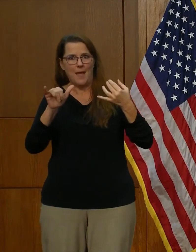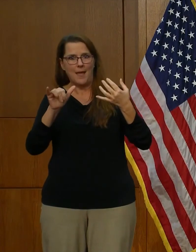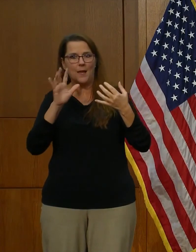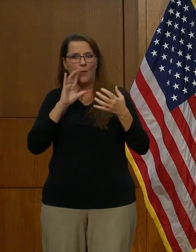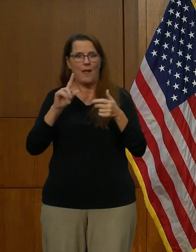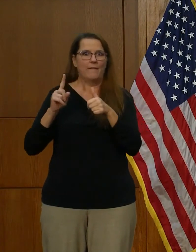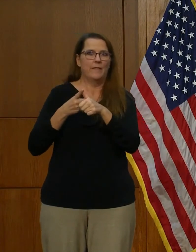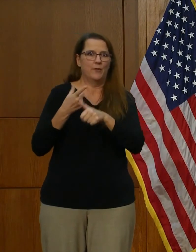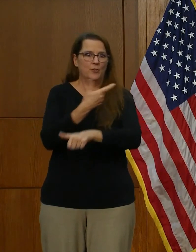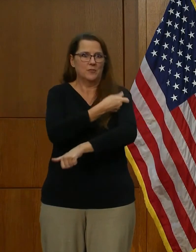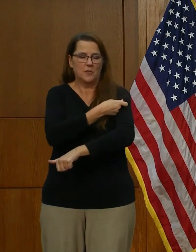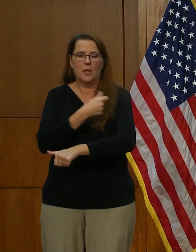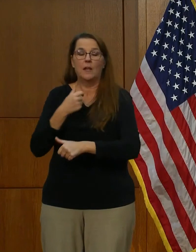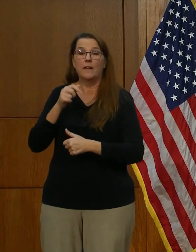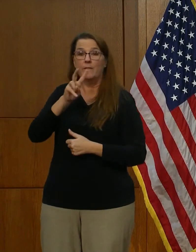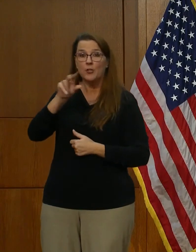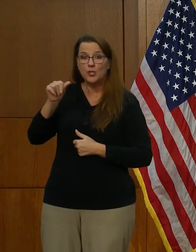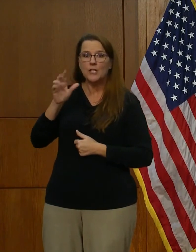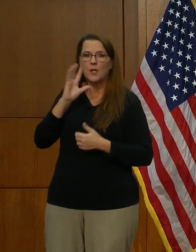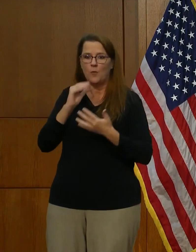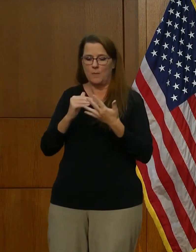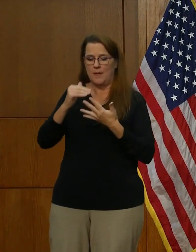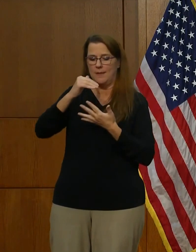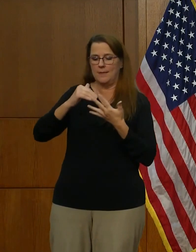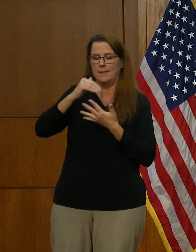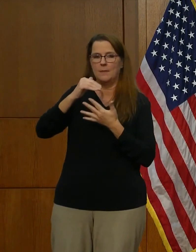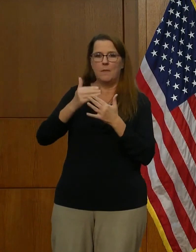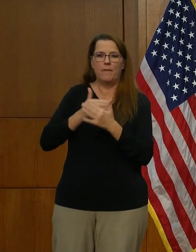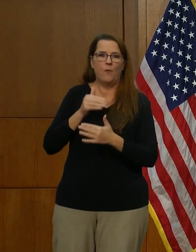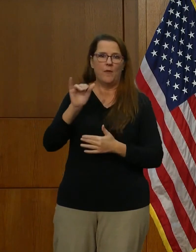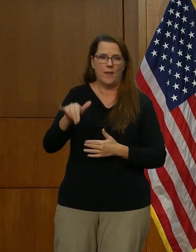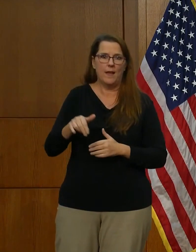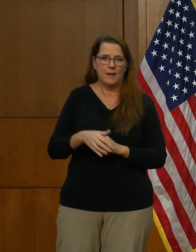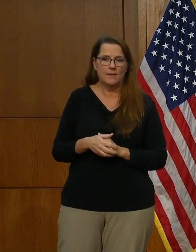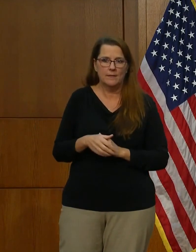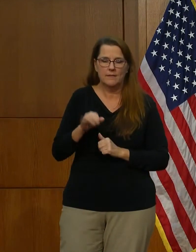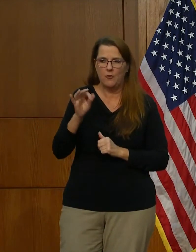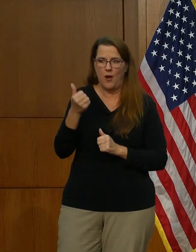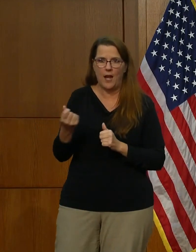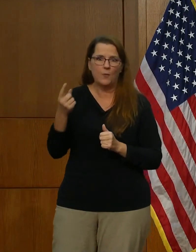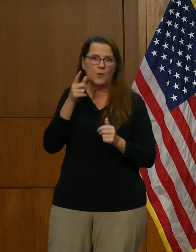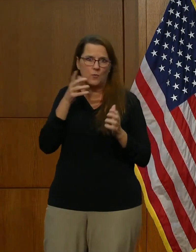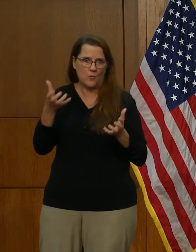AT LEAST WITH THEIR FIRST DOSE. BY THE END OF MAY ON, I WOULD SAY WE'RE PROBABLY GONNA BE A LITTLE BIT AHEAD OF THAT SCHEDULE IN VIRGINIA FOR